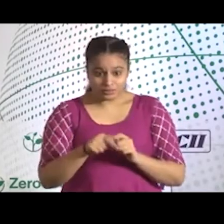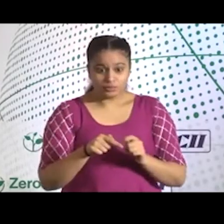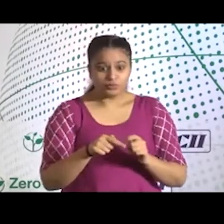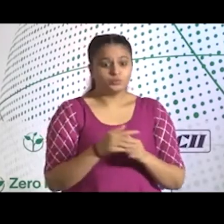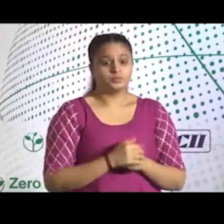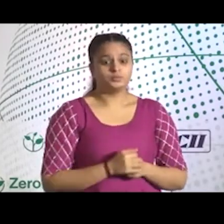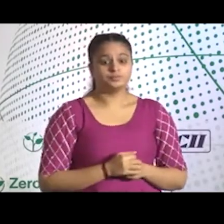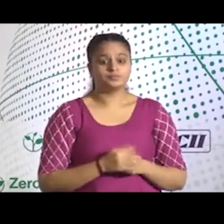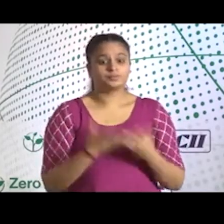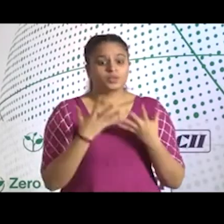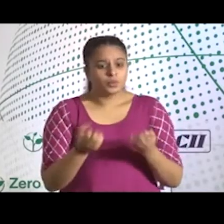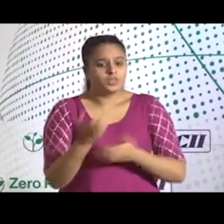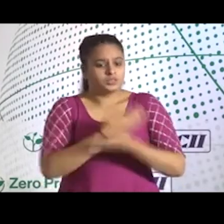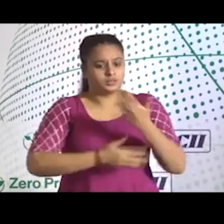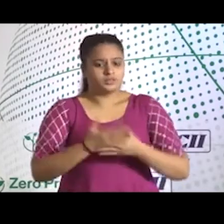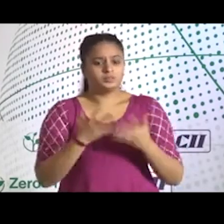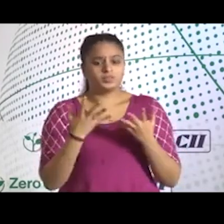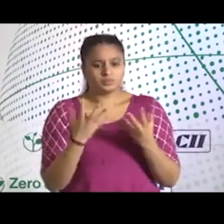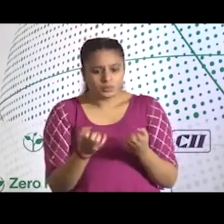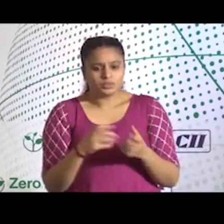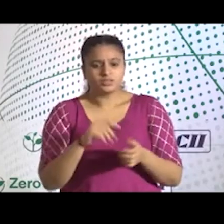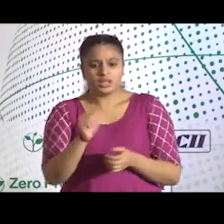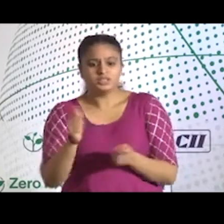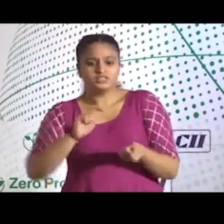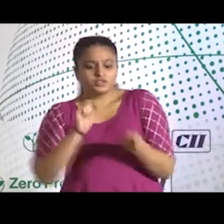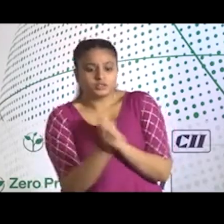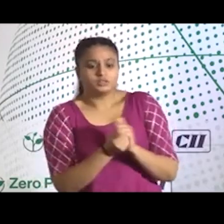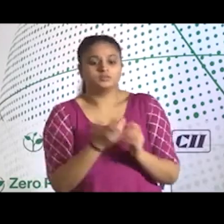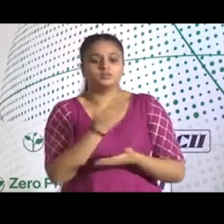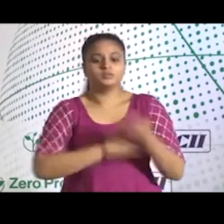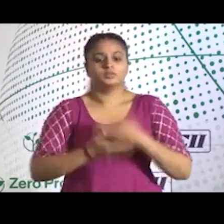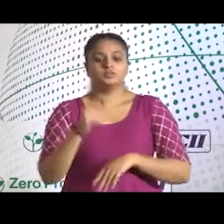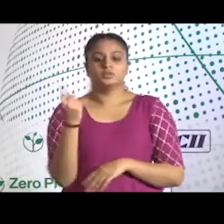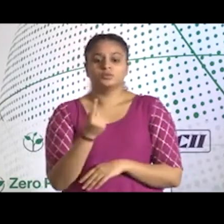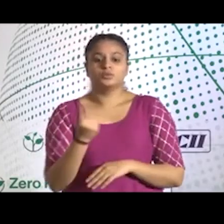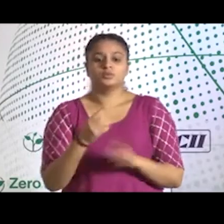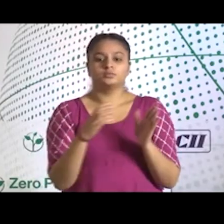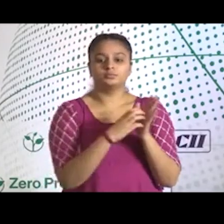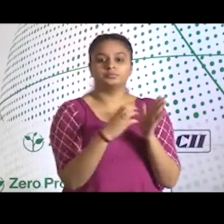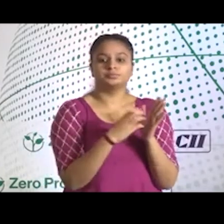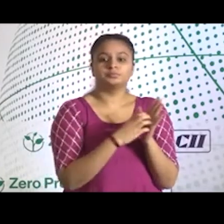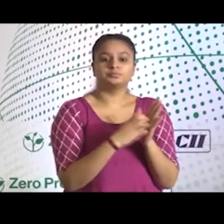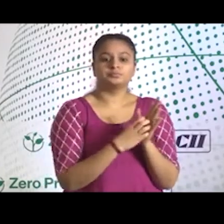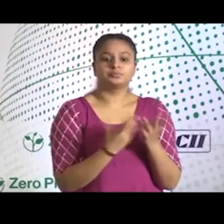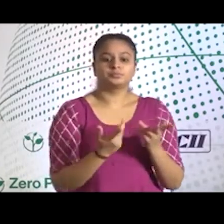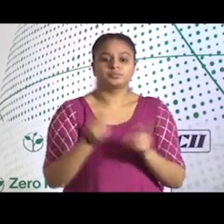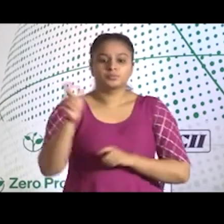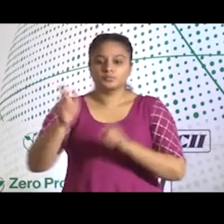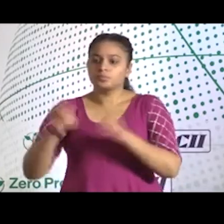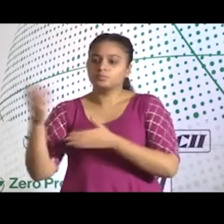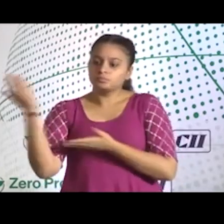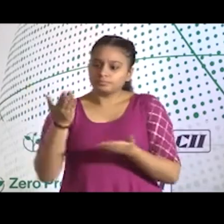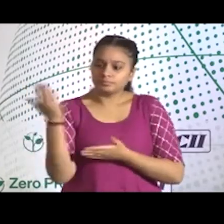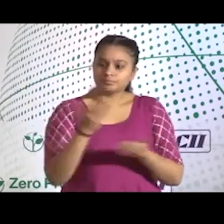those applicant applications from the people of disability. So if you think people, if you are trying to build a business around it,